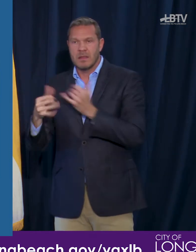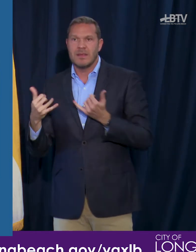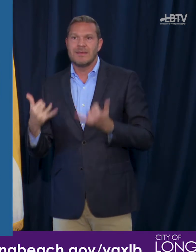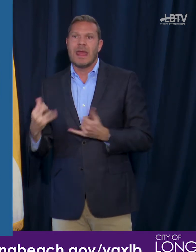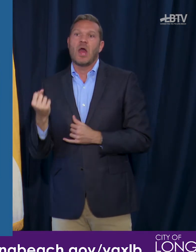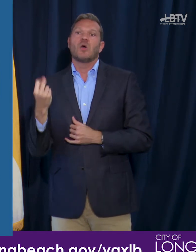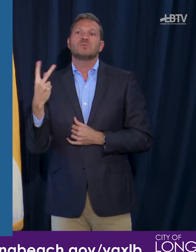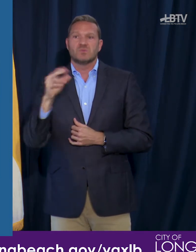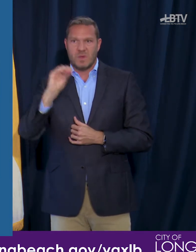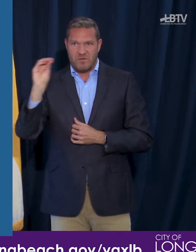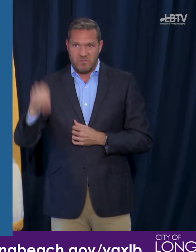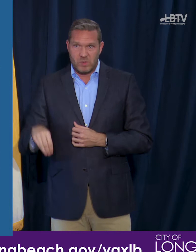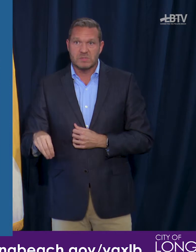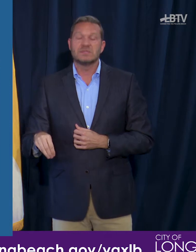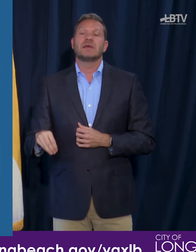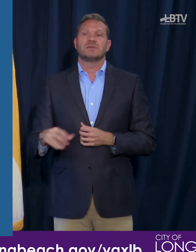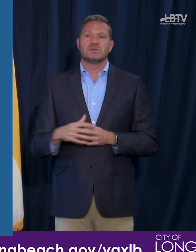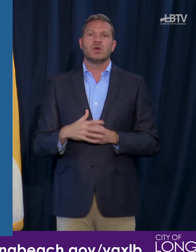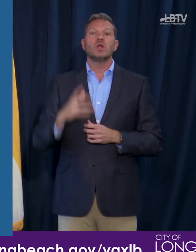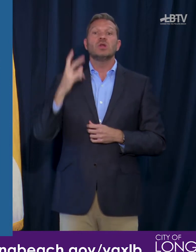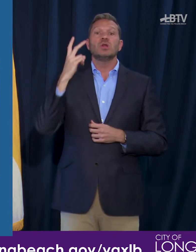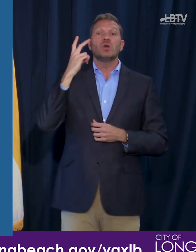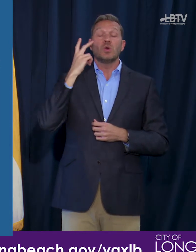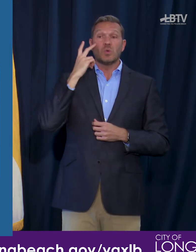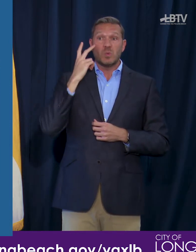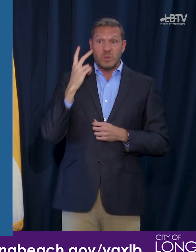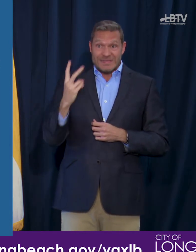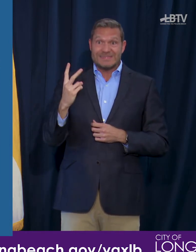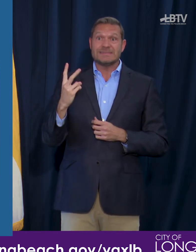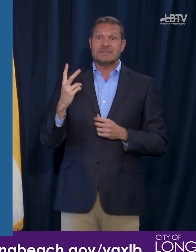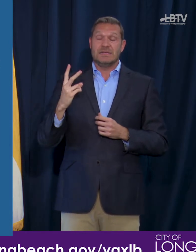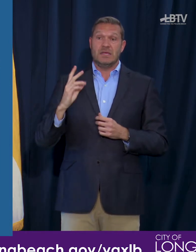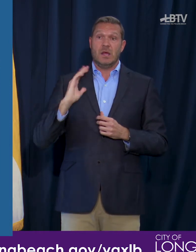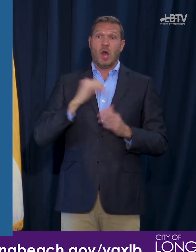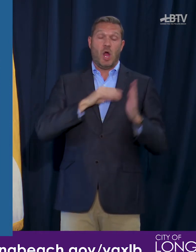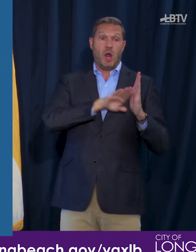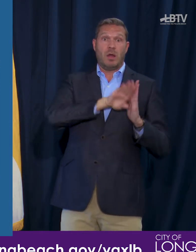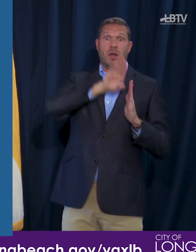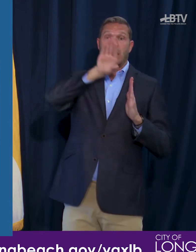So we are seeing you know we did hit what we've seen as our peak for those so far.